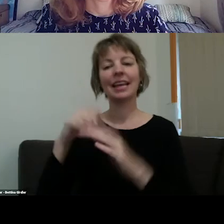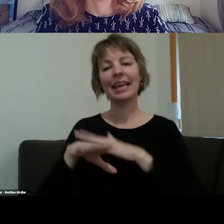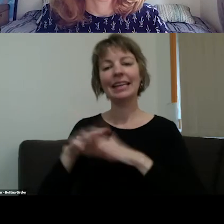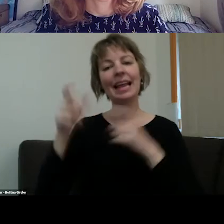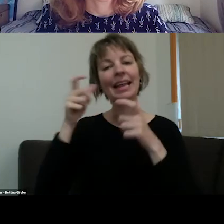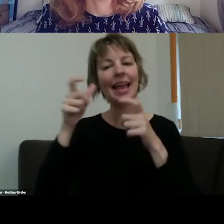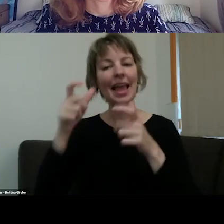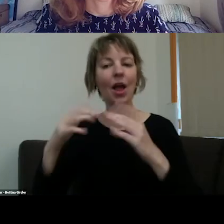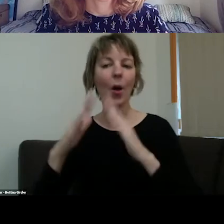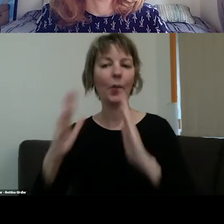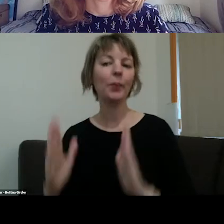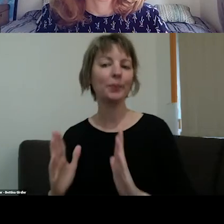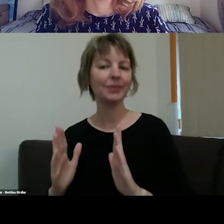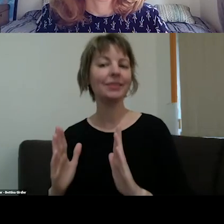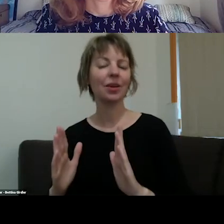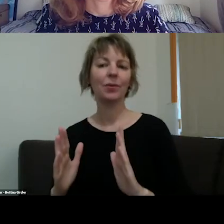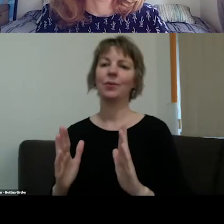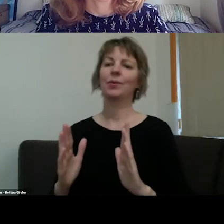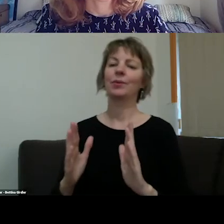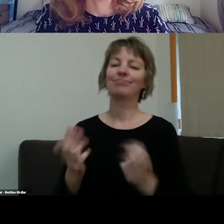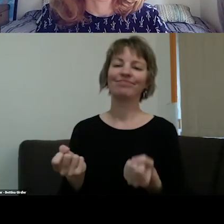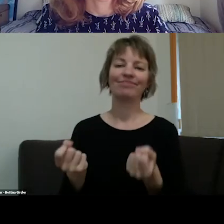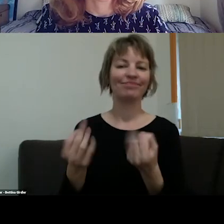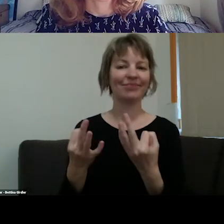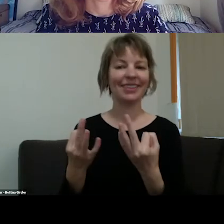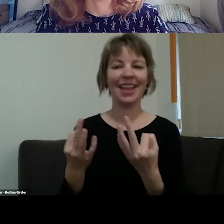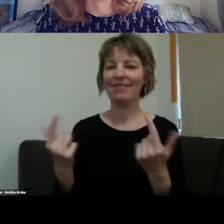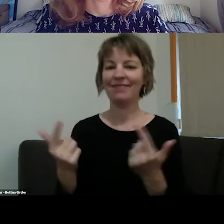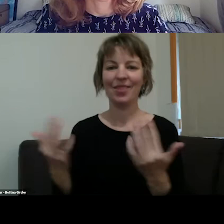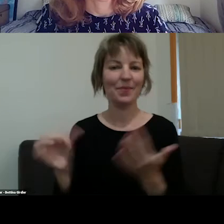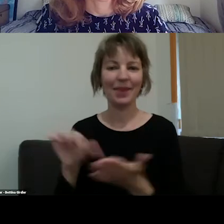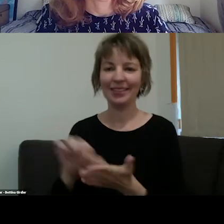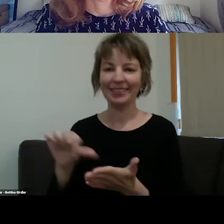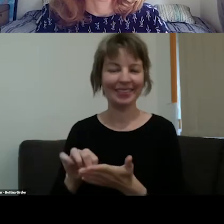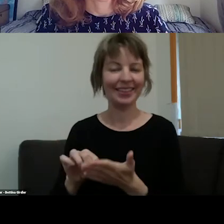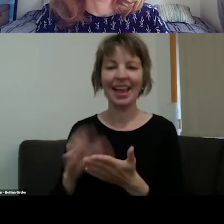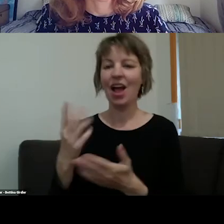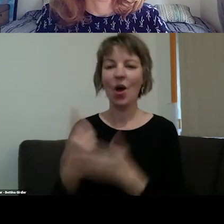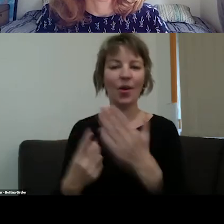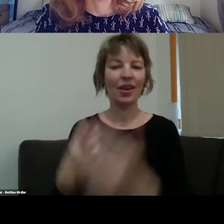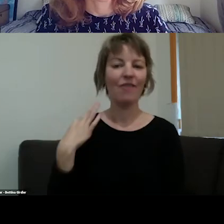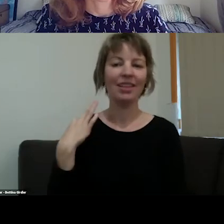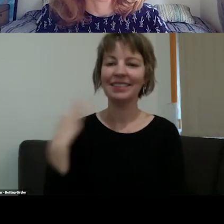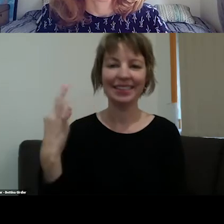a pretty under resourced volunteer-led program which just had such huge,